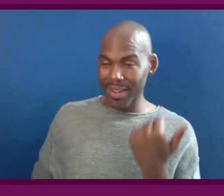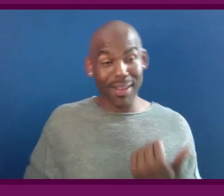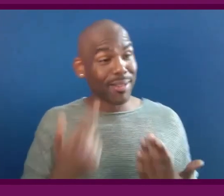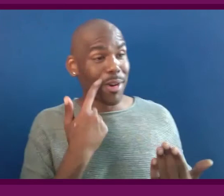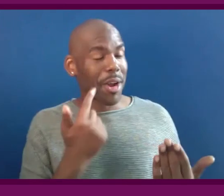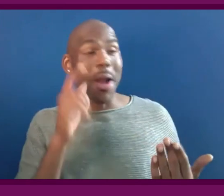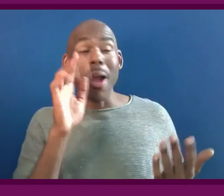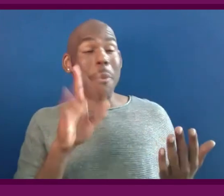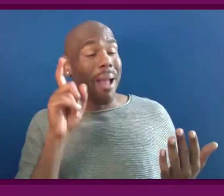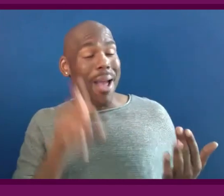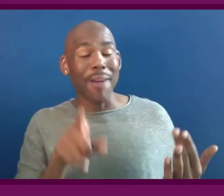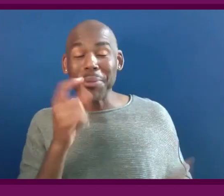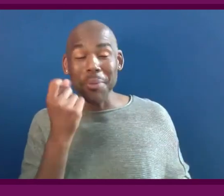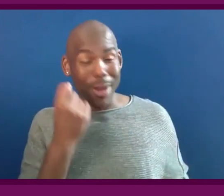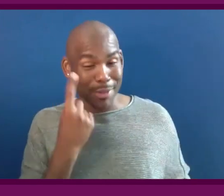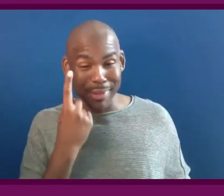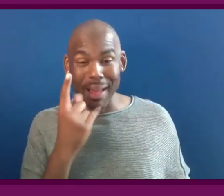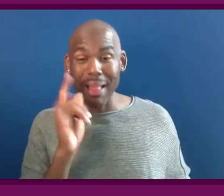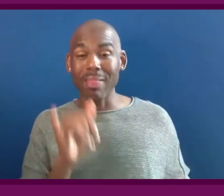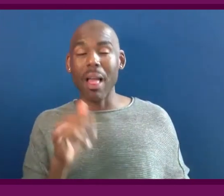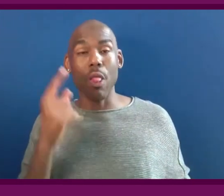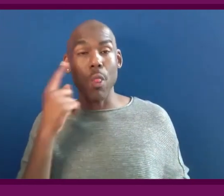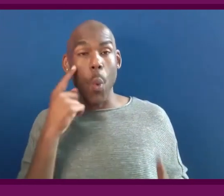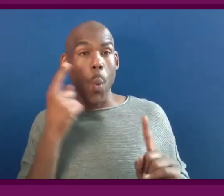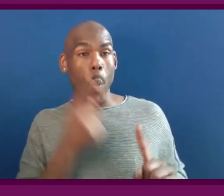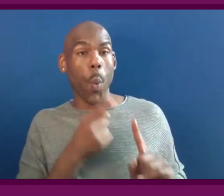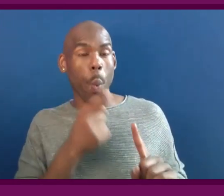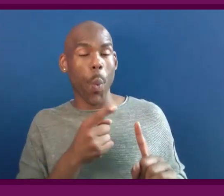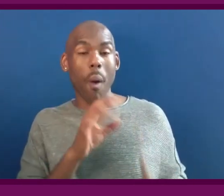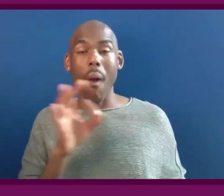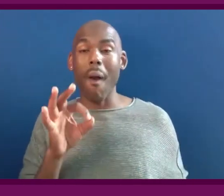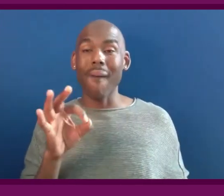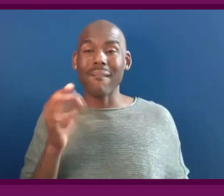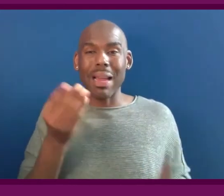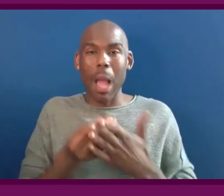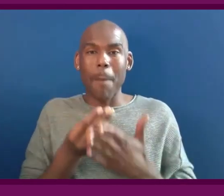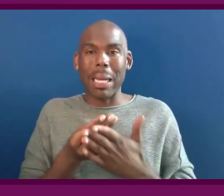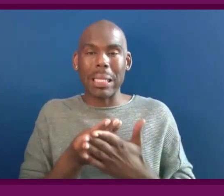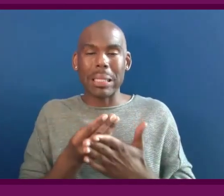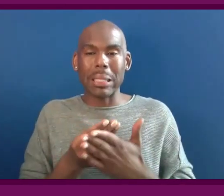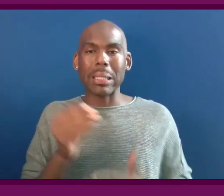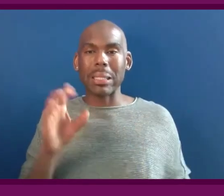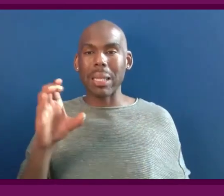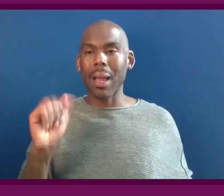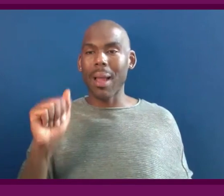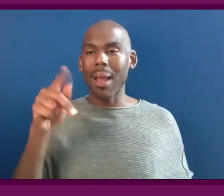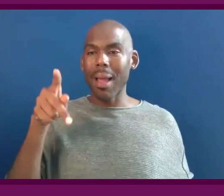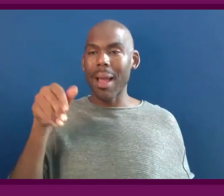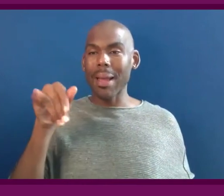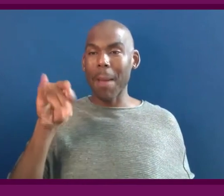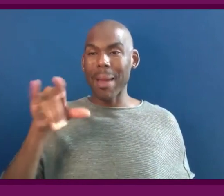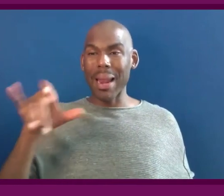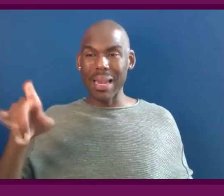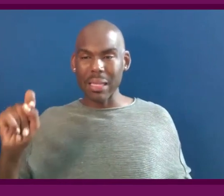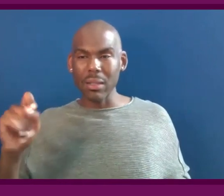Kamilah Martin-Proctor: We have to understand that the goal of capitalism is to make money.